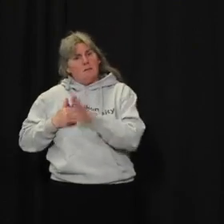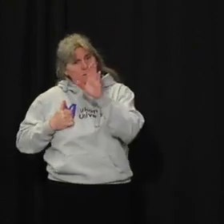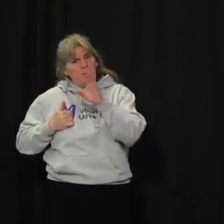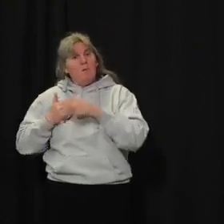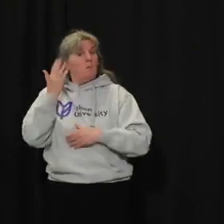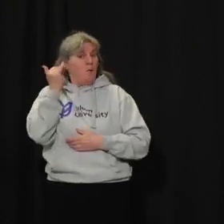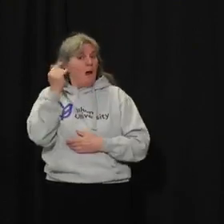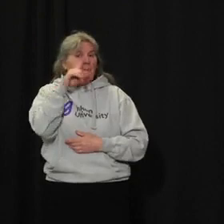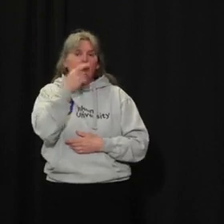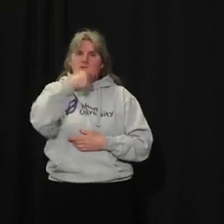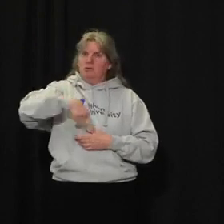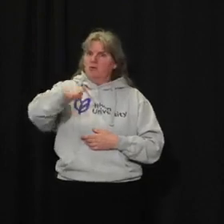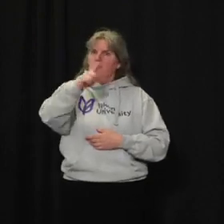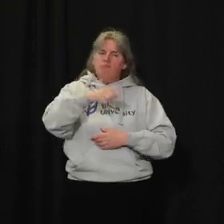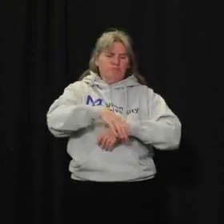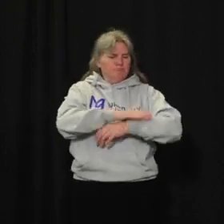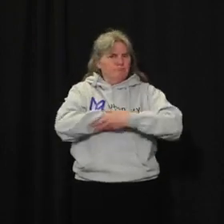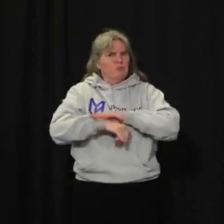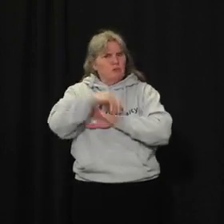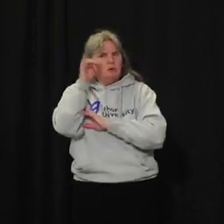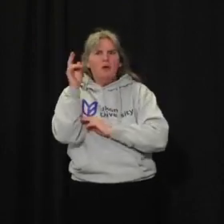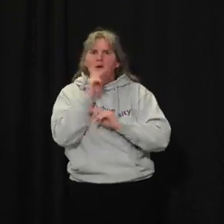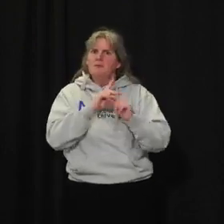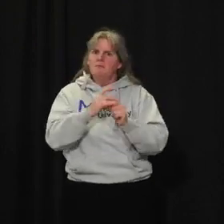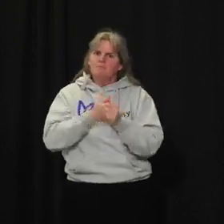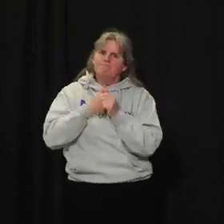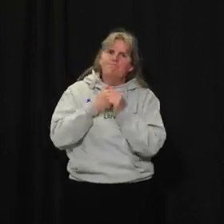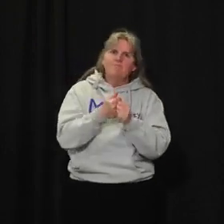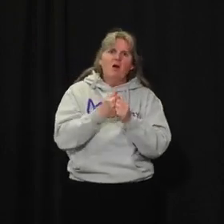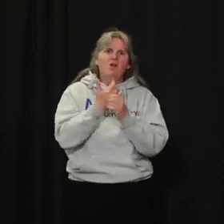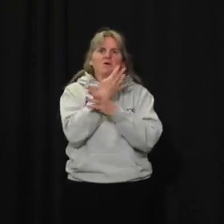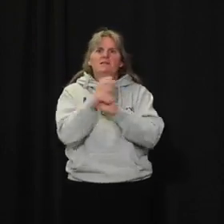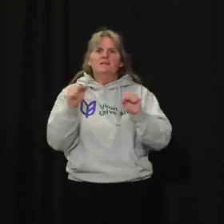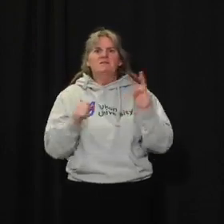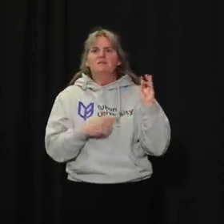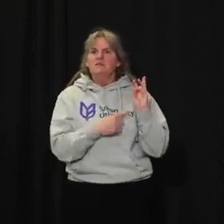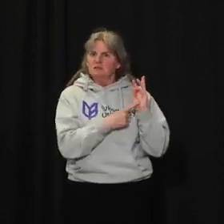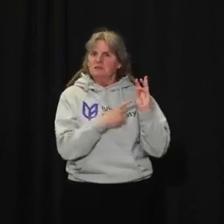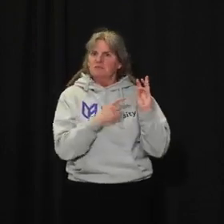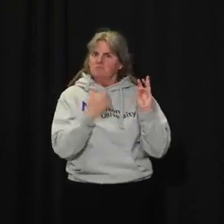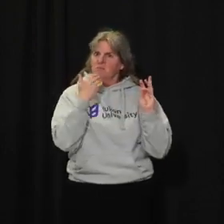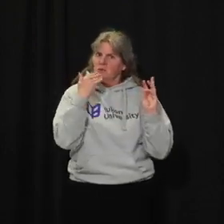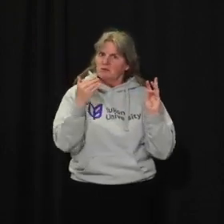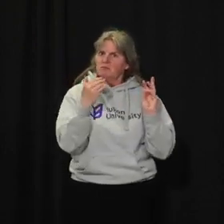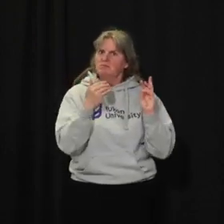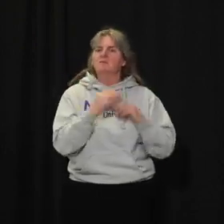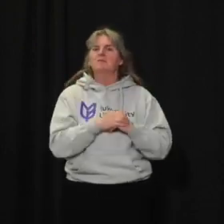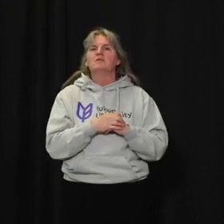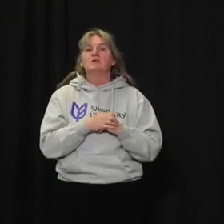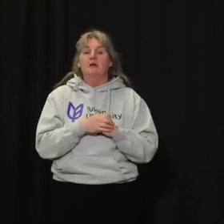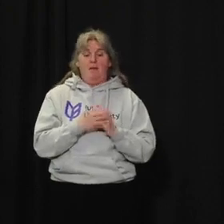diligence shown by you, Yukoners. The second issue that is important to recognize is that